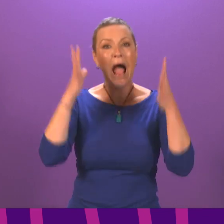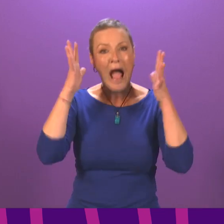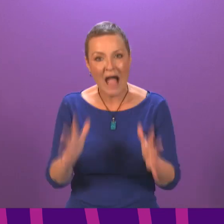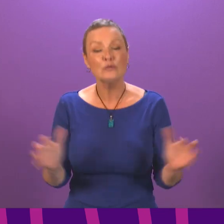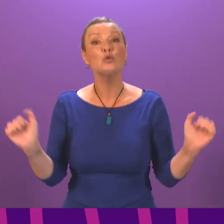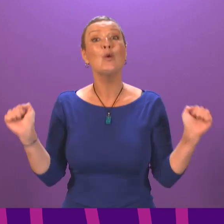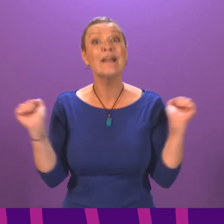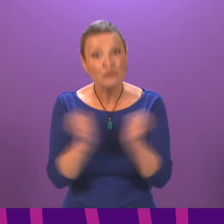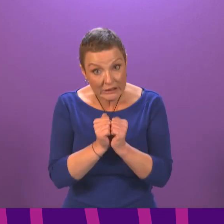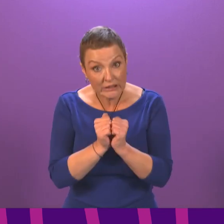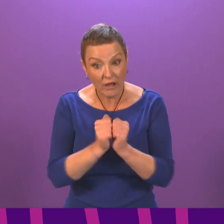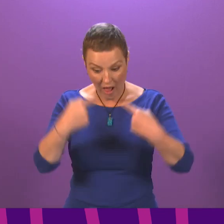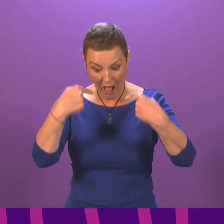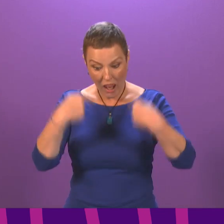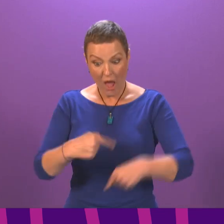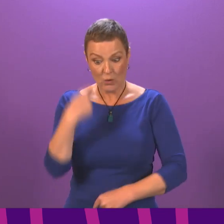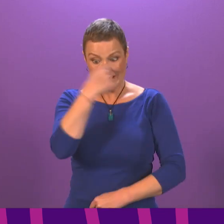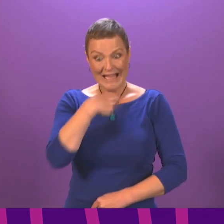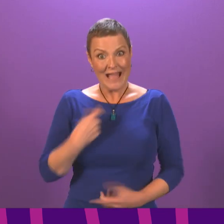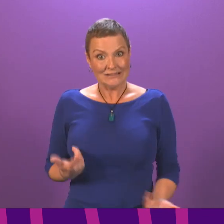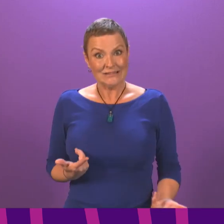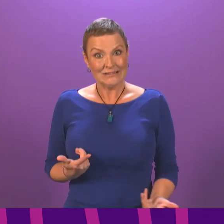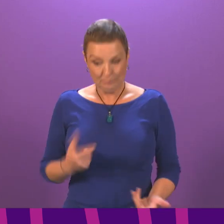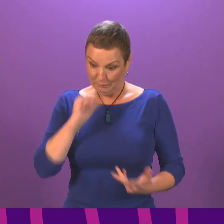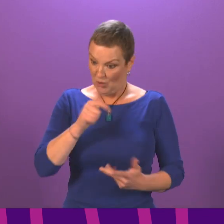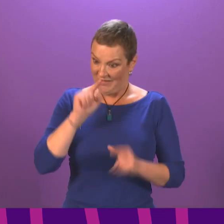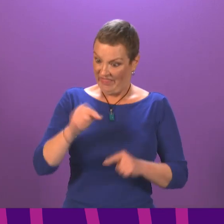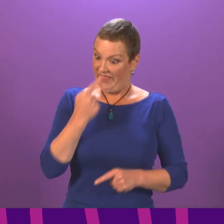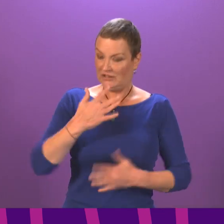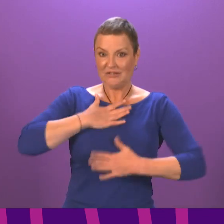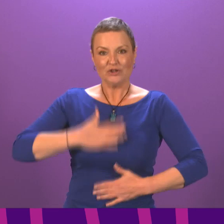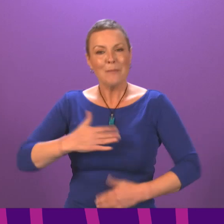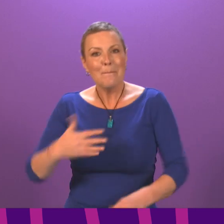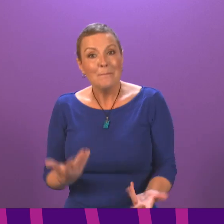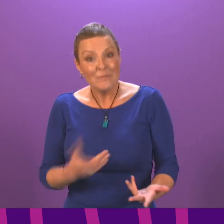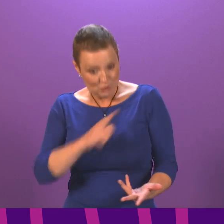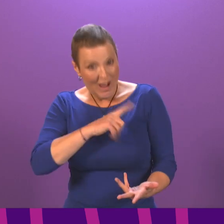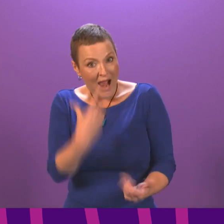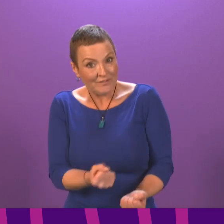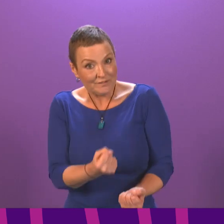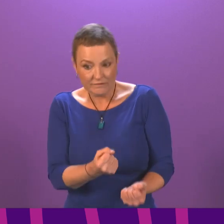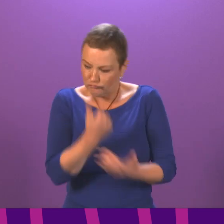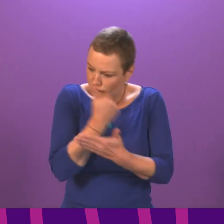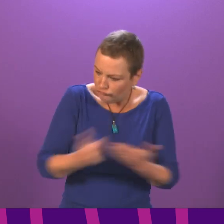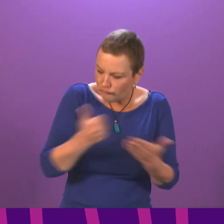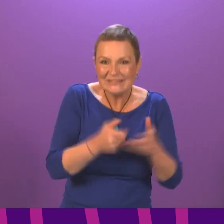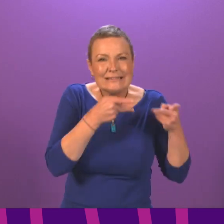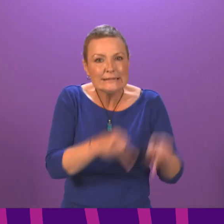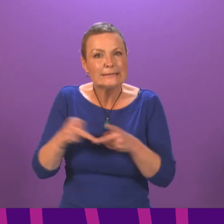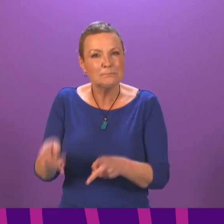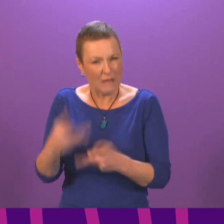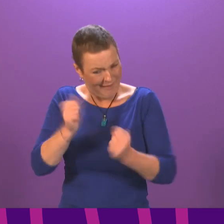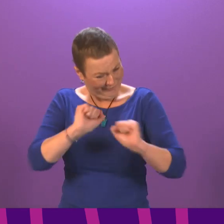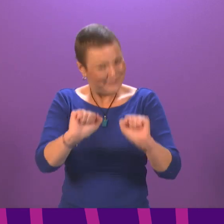to being tested, so there is a system of regular, routine care home worker testing in place